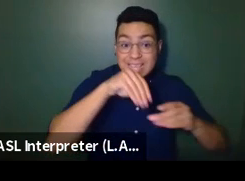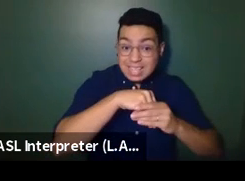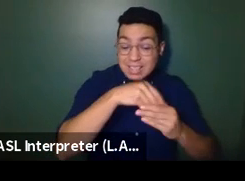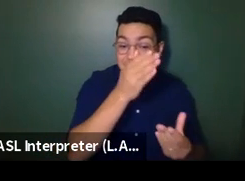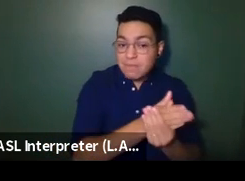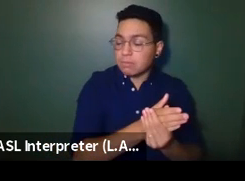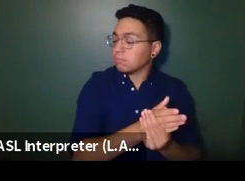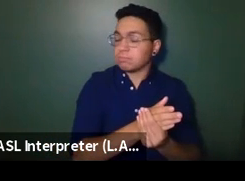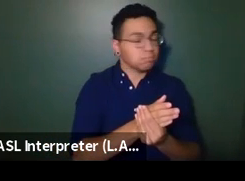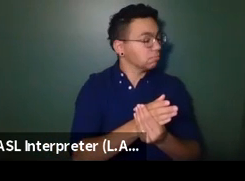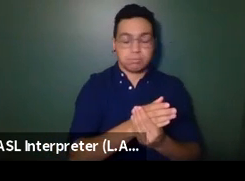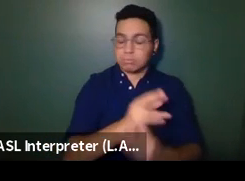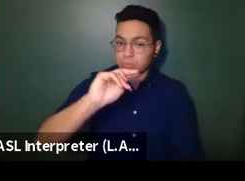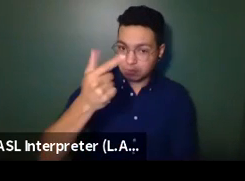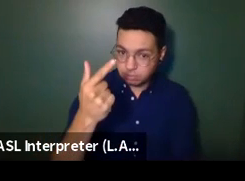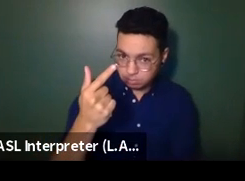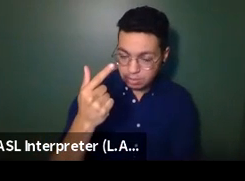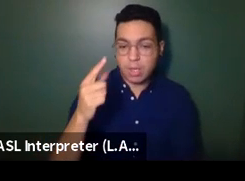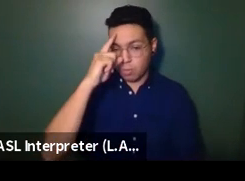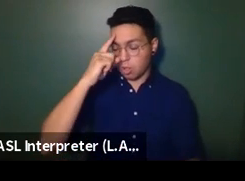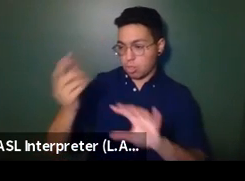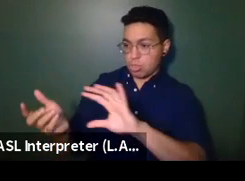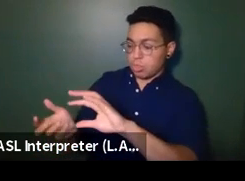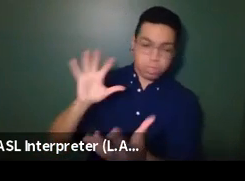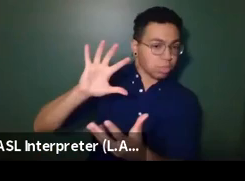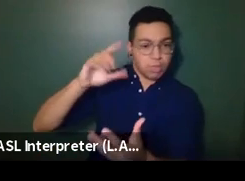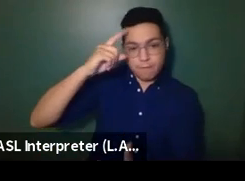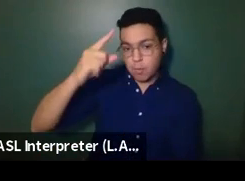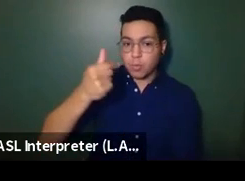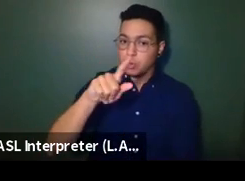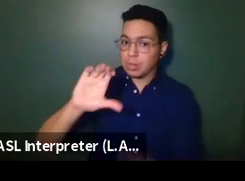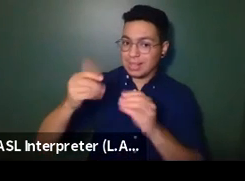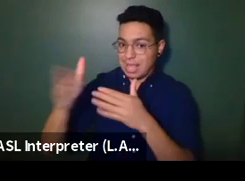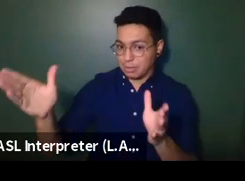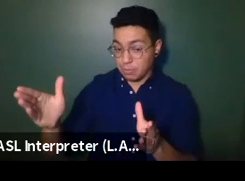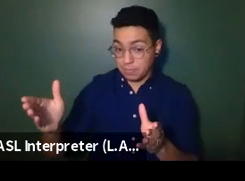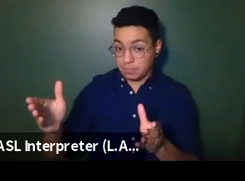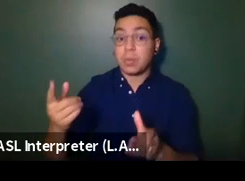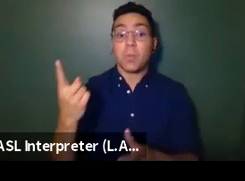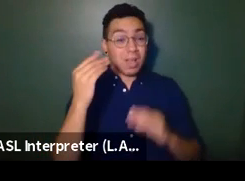Katherine Livick - ESD 112: your Google Classroom system. To the point where I experienced with one teacher that I was working with.